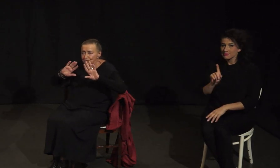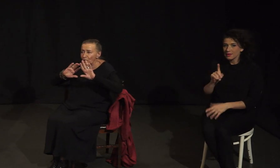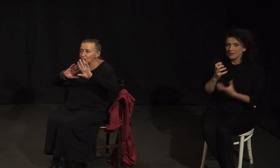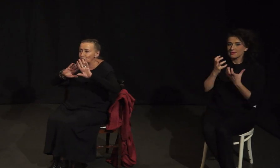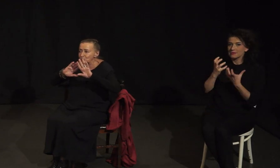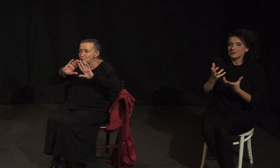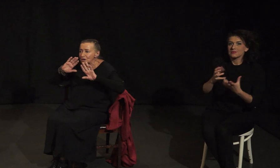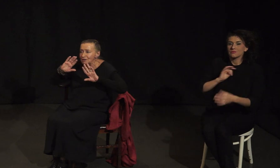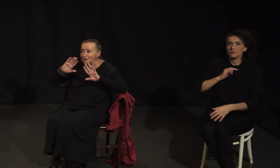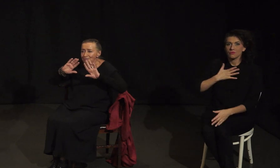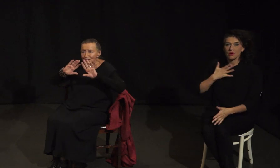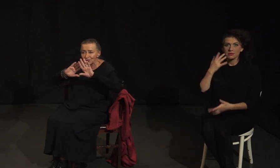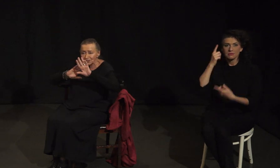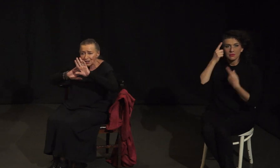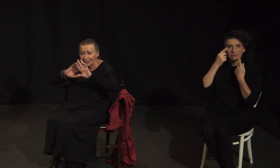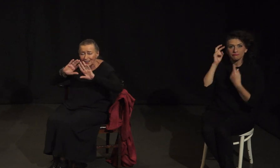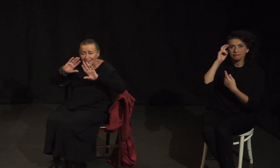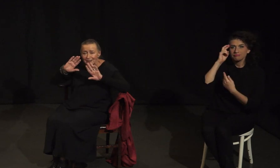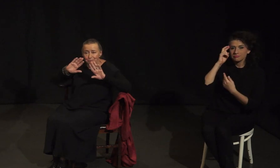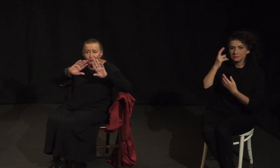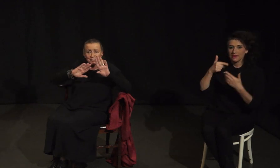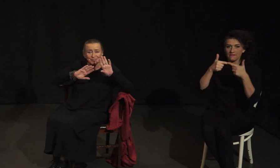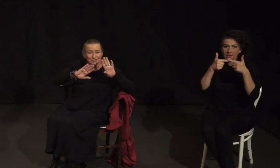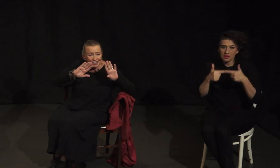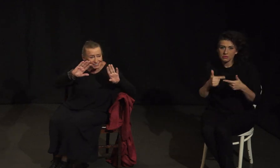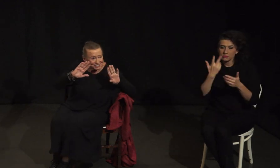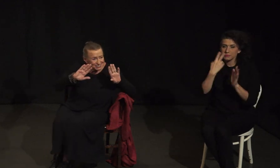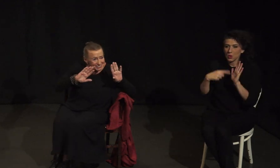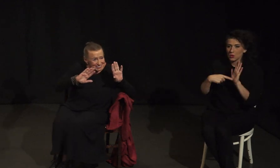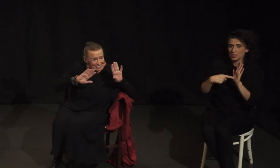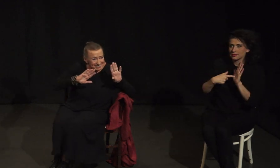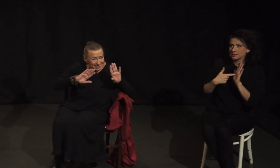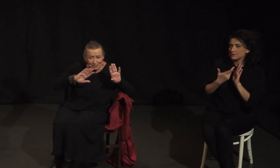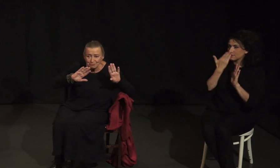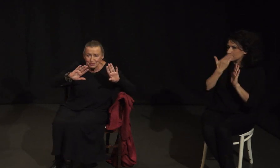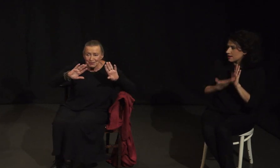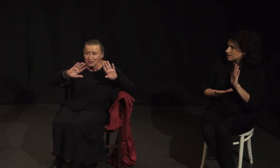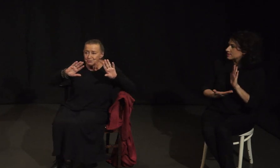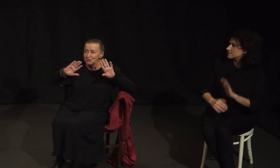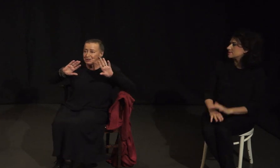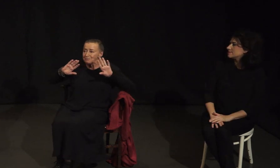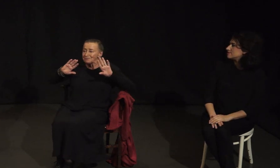You want to show your understanding of the poem,